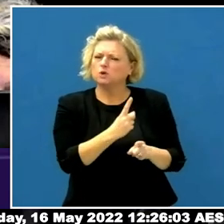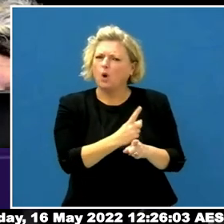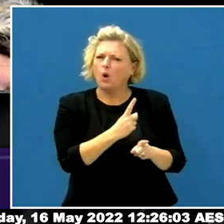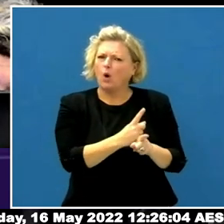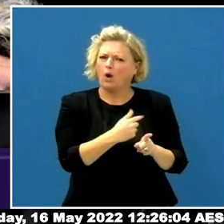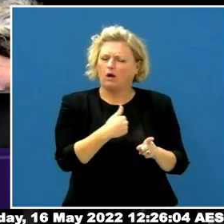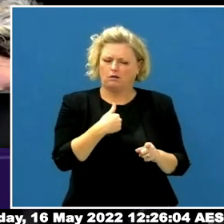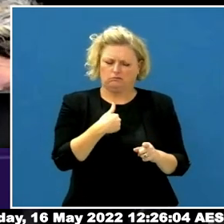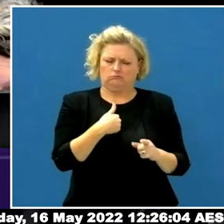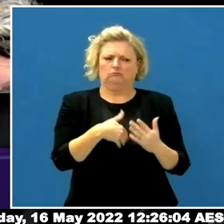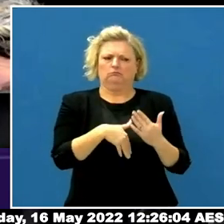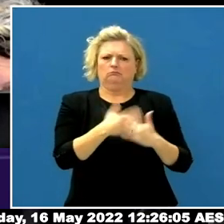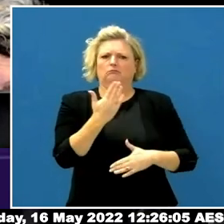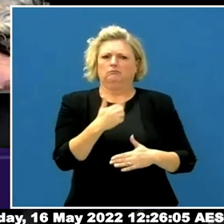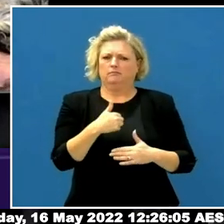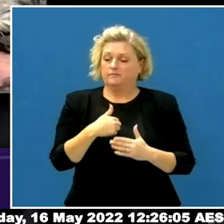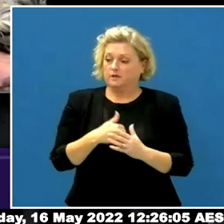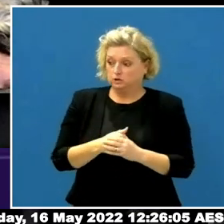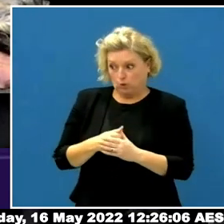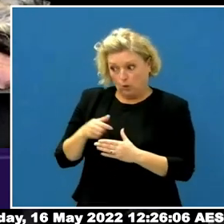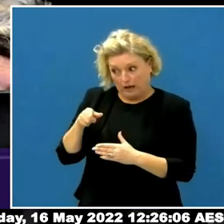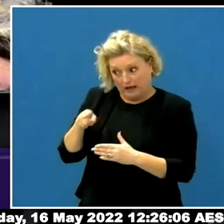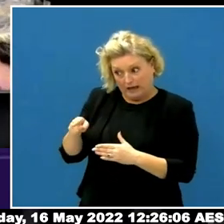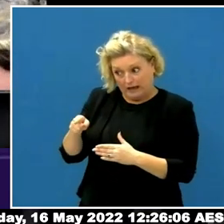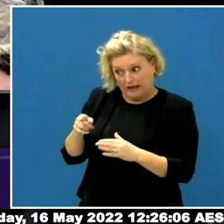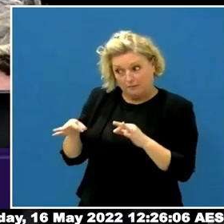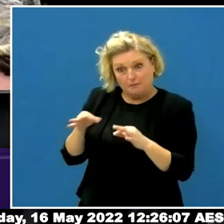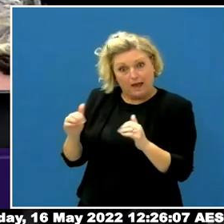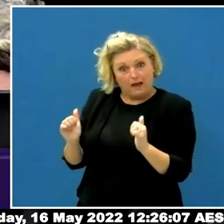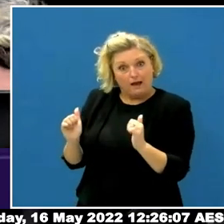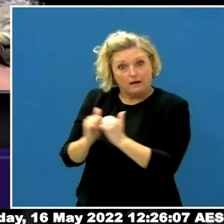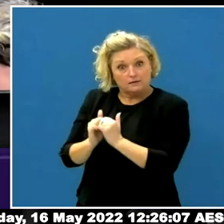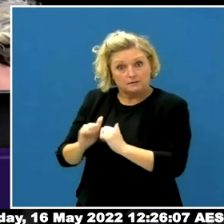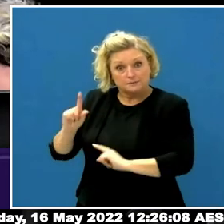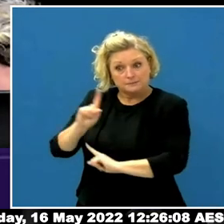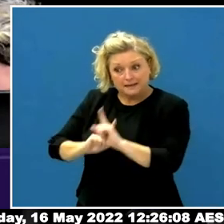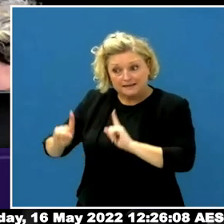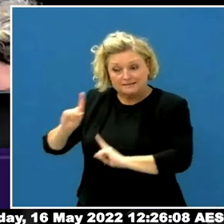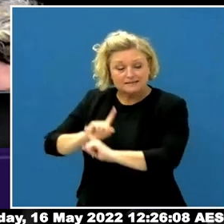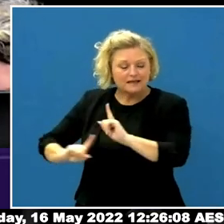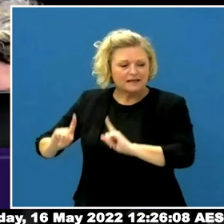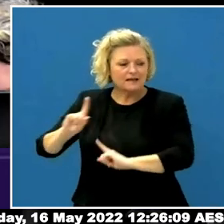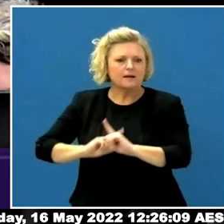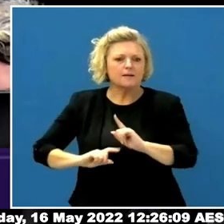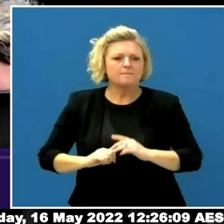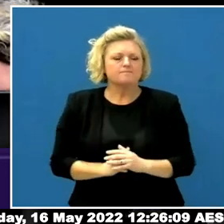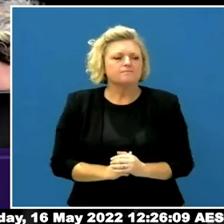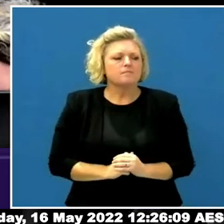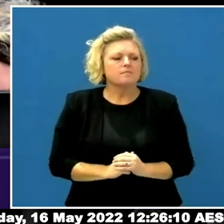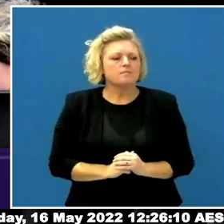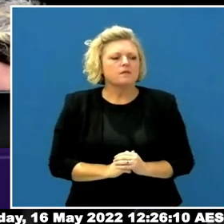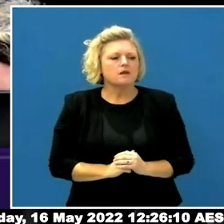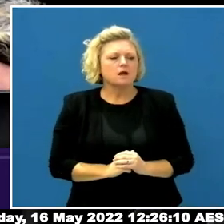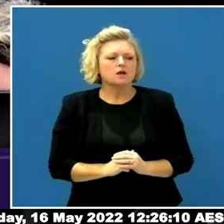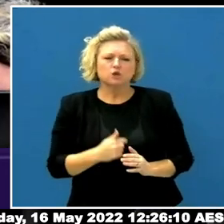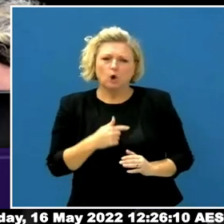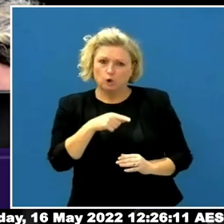And did he agree to have a meeting with you? Yes. MR FOGARTY: Alright. And this is also the time when - you emailed the CEO around this time to say you wanted to